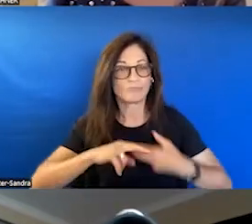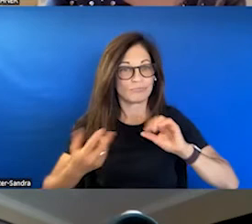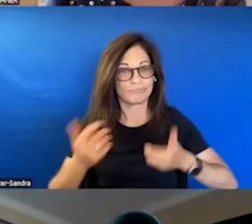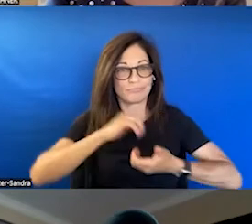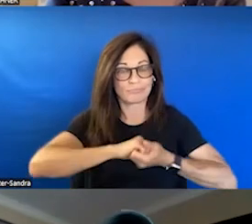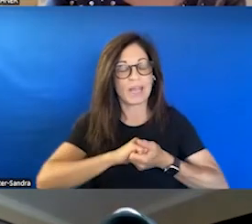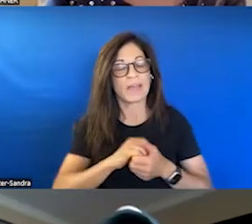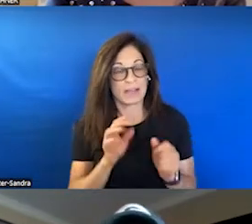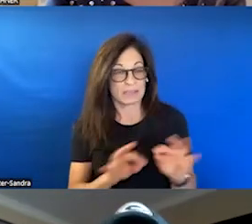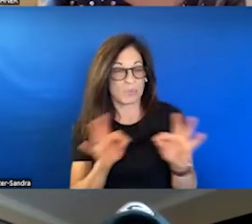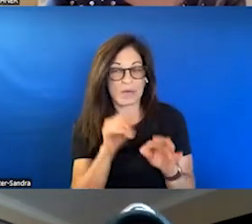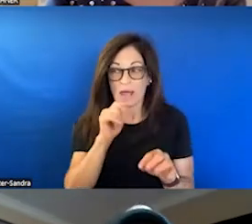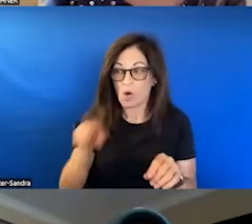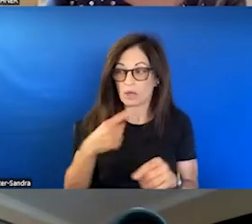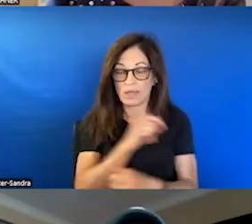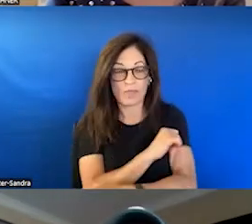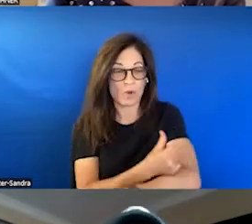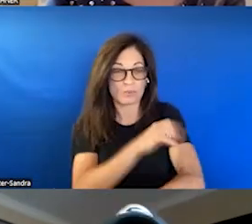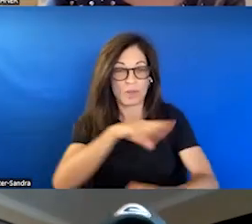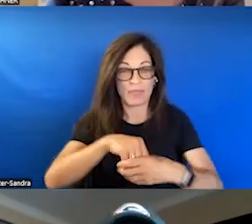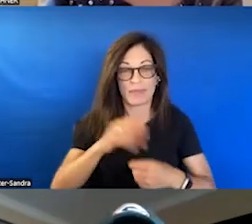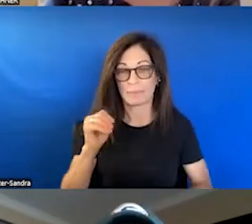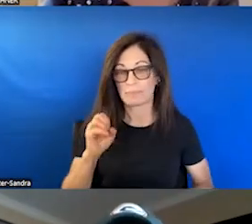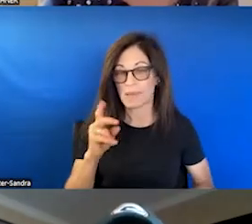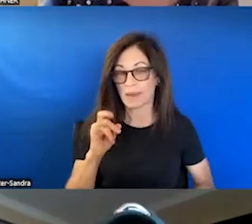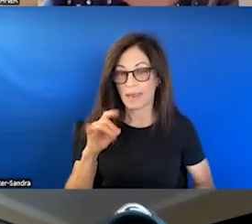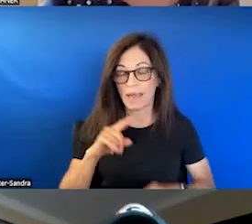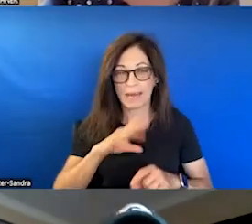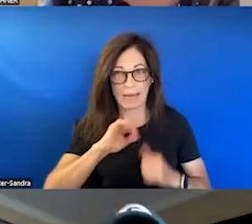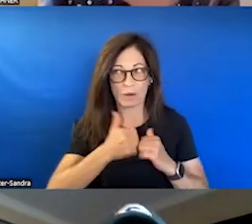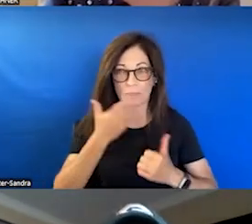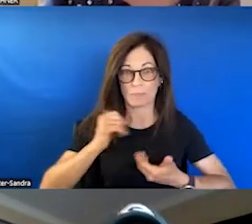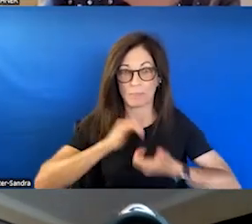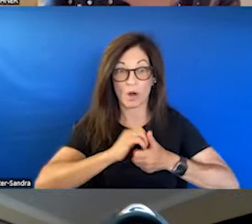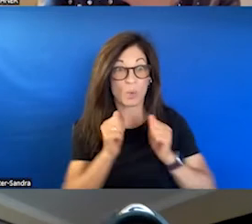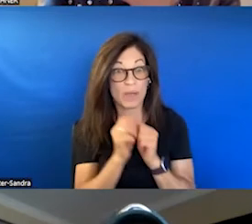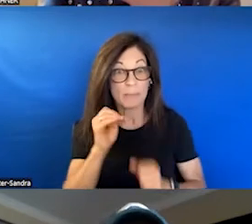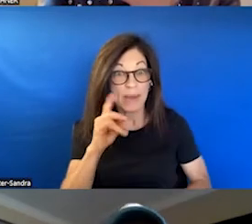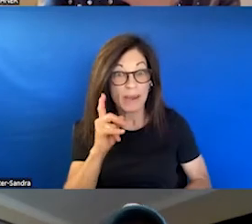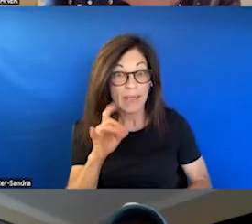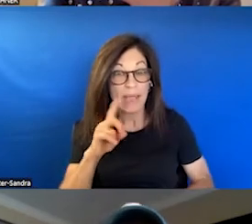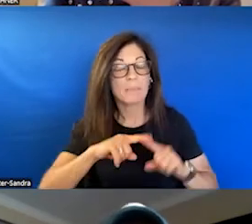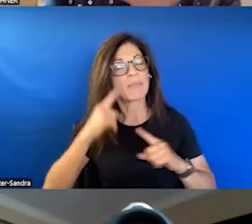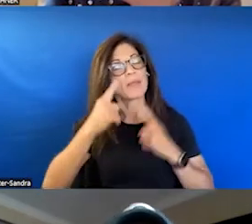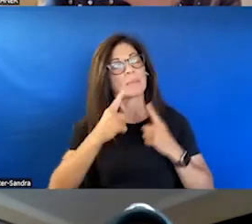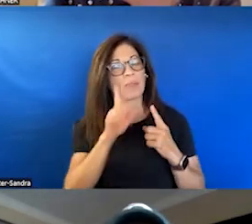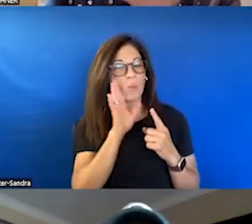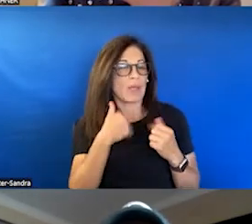THE AUTHORITIES. THINKING ABOUT THE FACT THERE IS SOME PERCENTAGE OF POPULATION